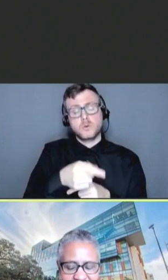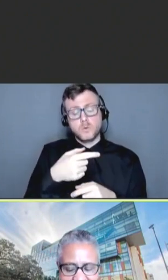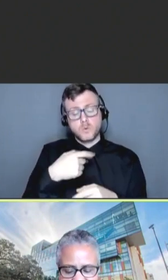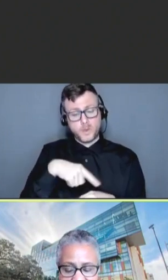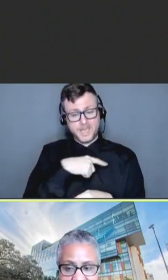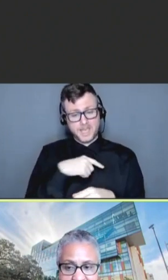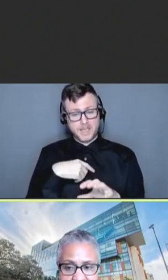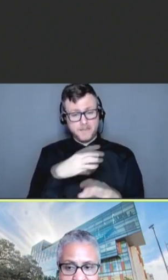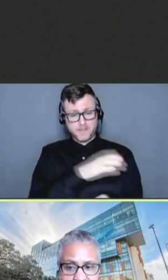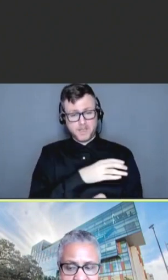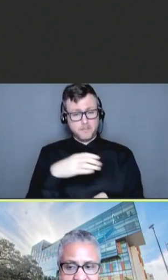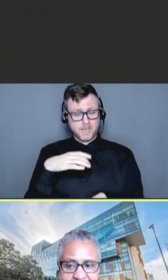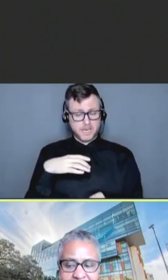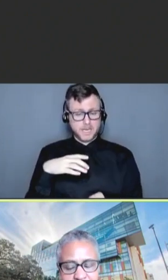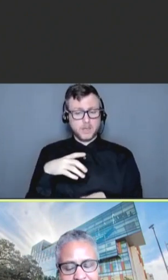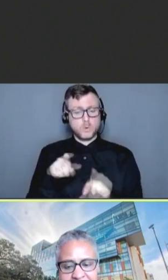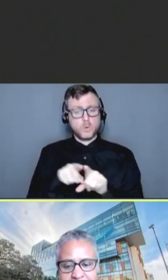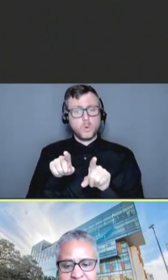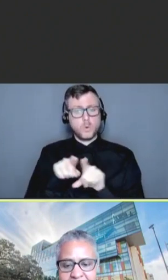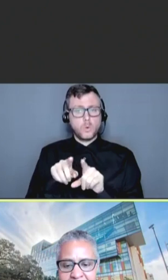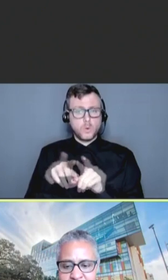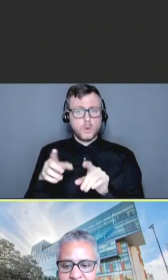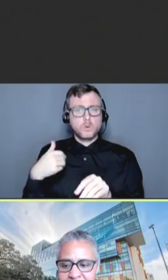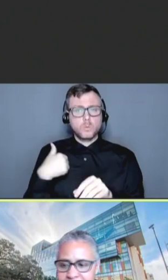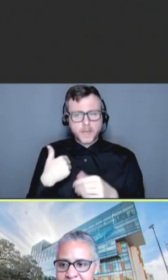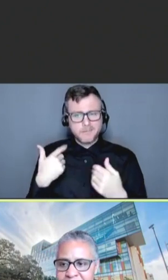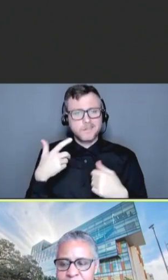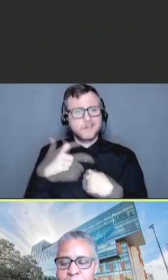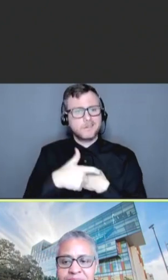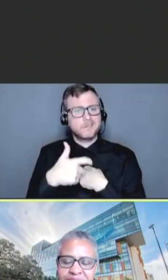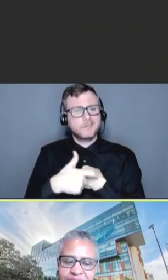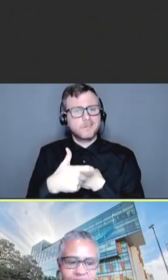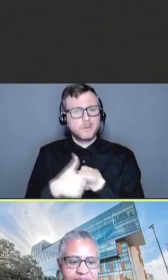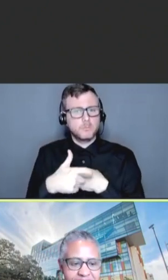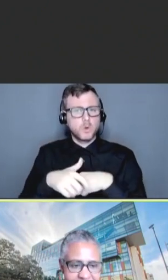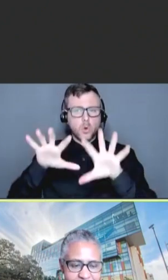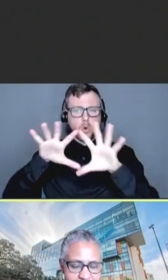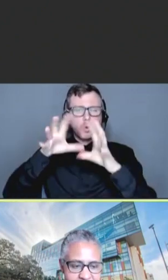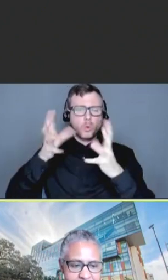I will just add, did spend some time talking about global considerations, as well.